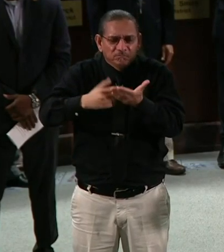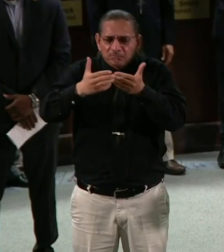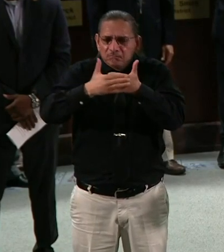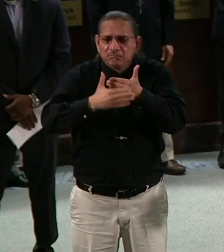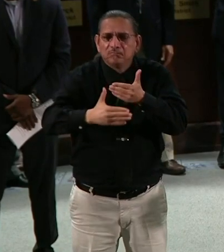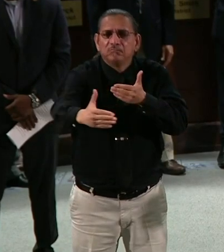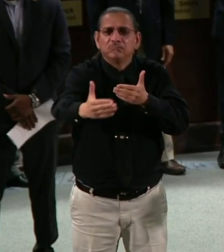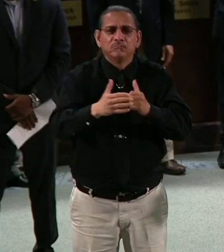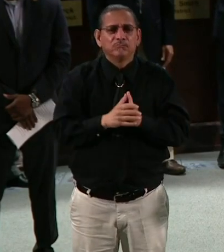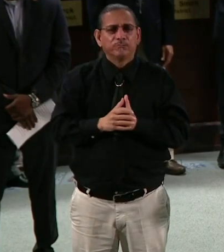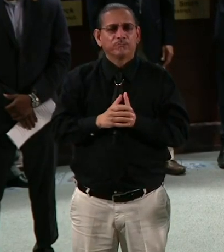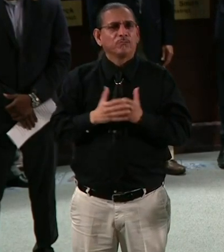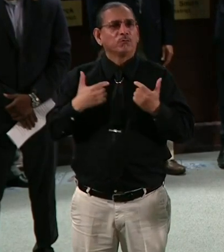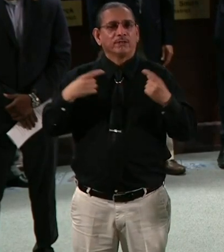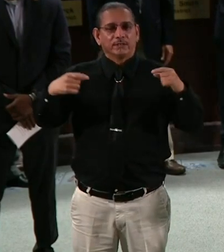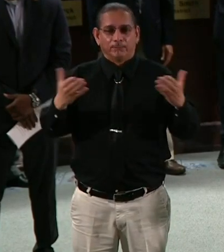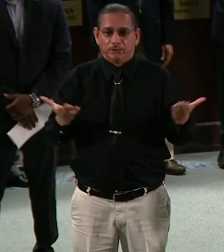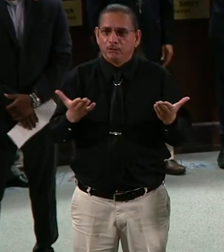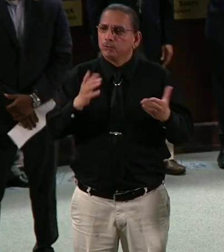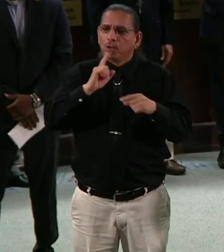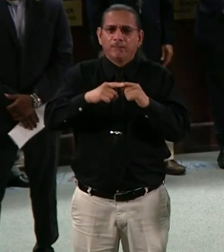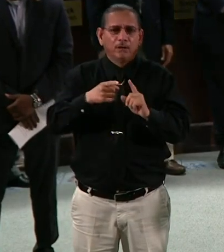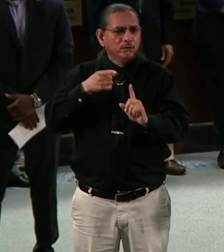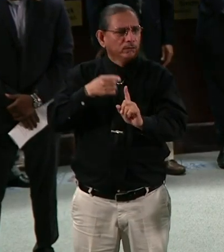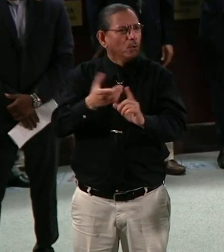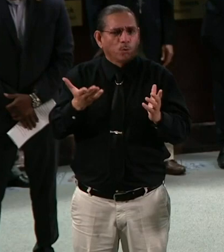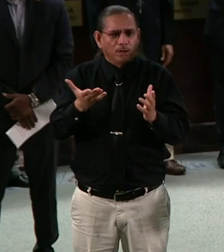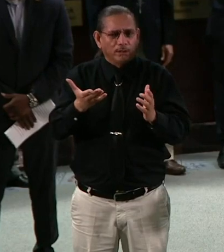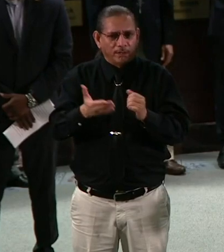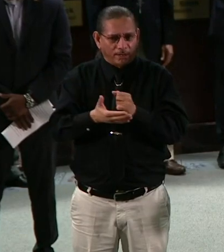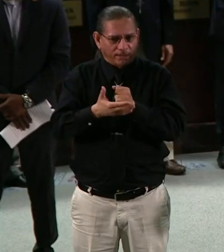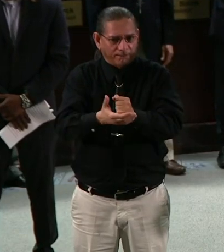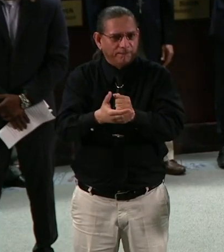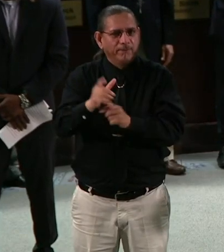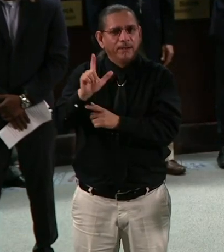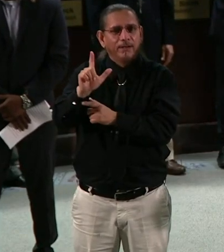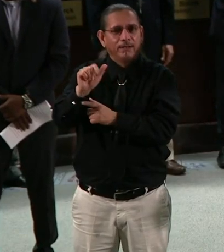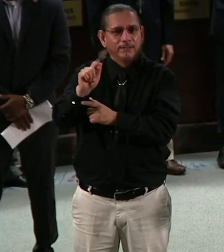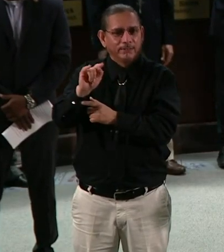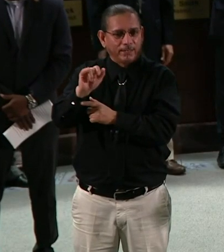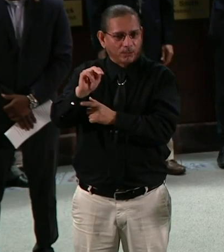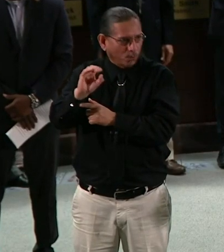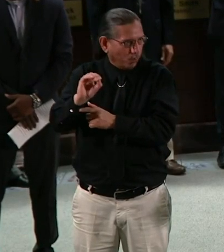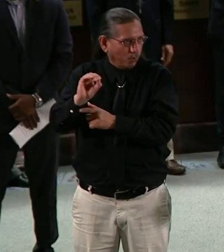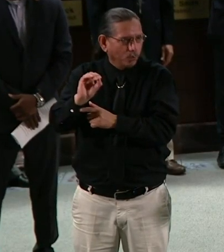ALL FOR JOINING US TODAY WE ARE HERE TODAY TO TALK ABOUT WHAT